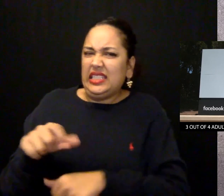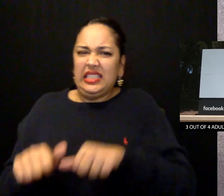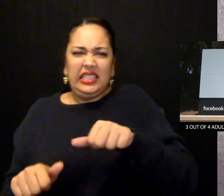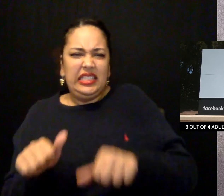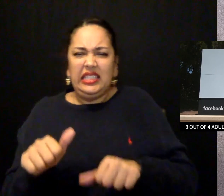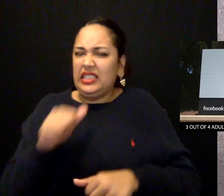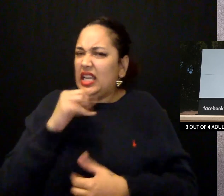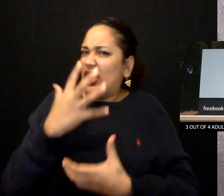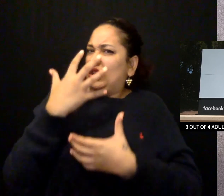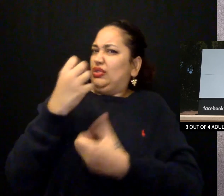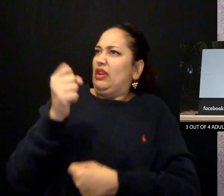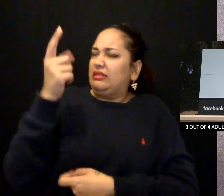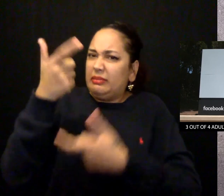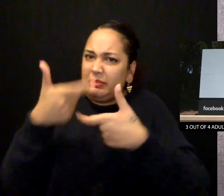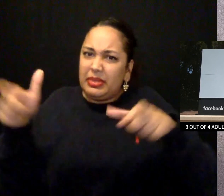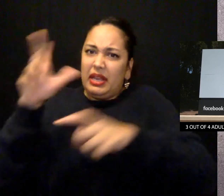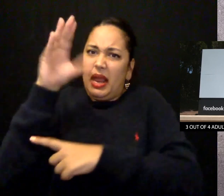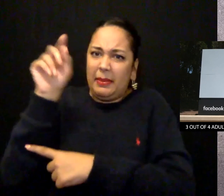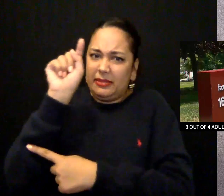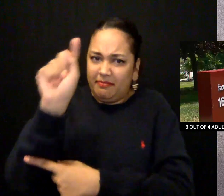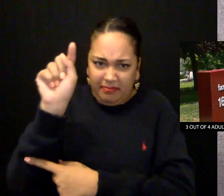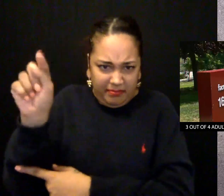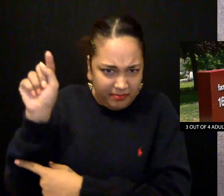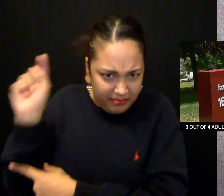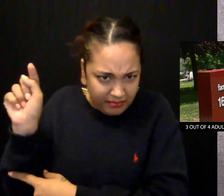38% say they do not trust the tech firms